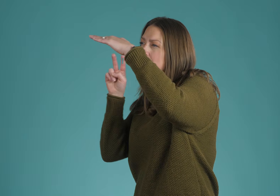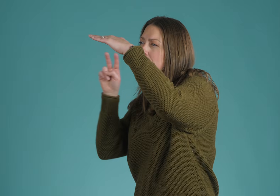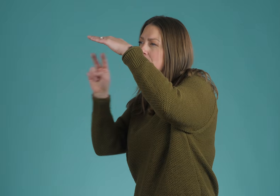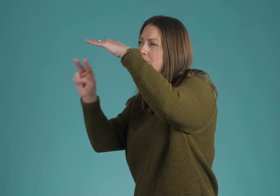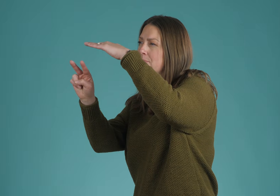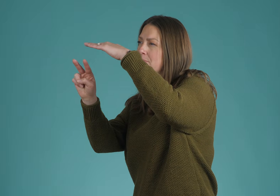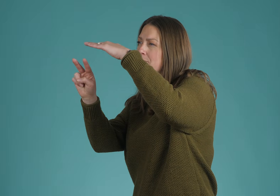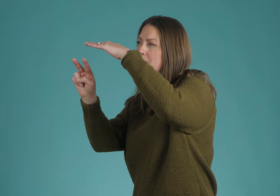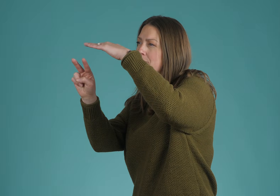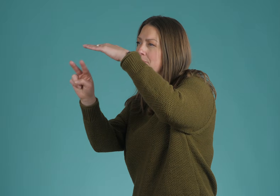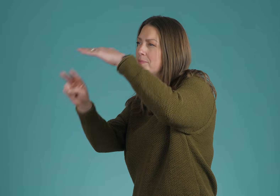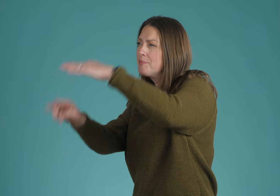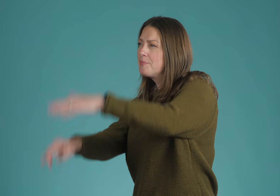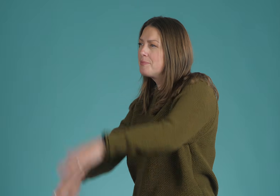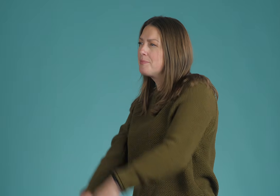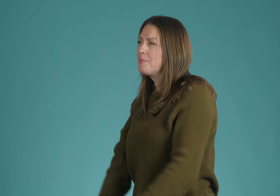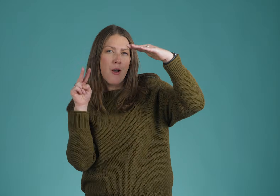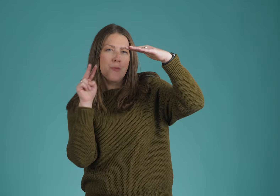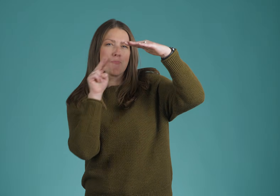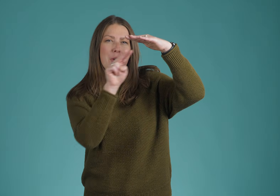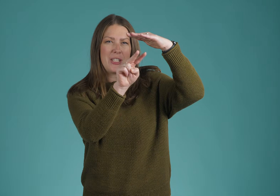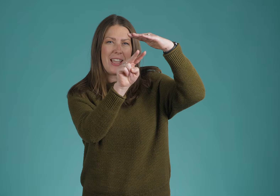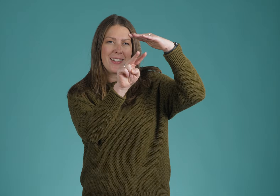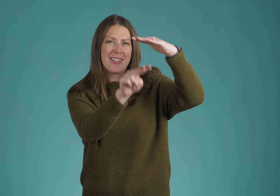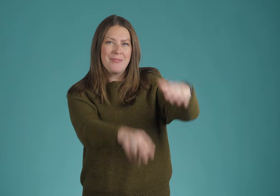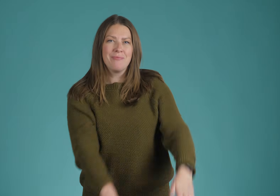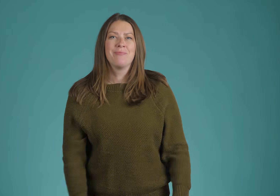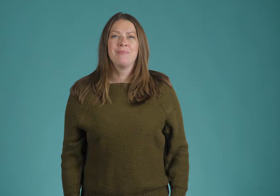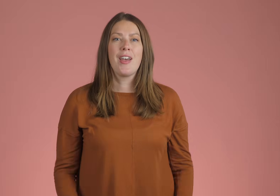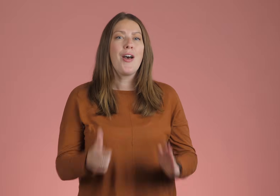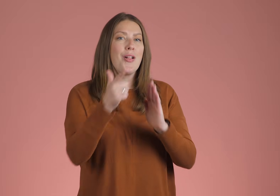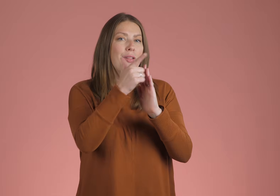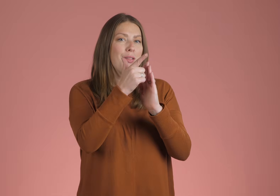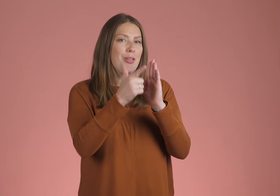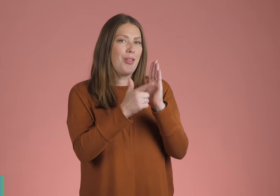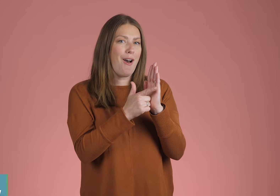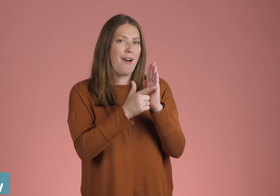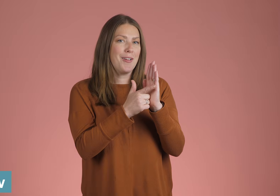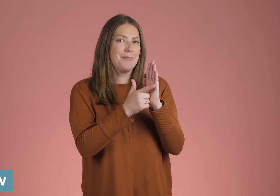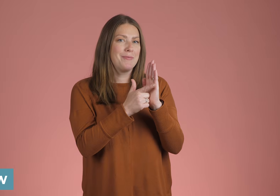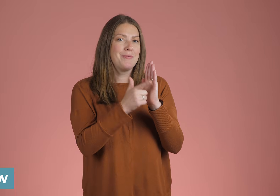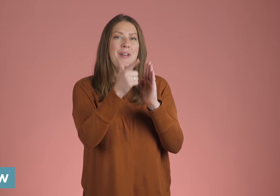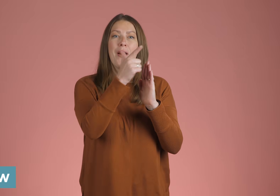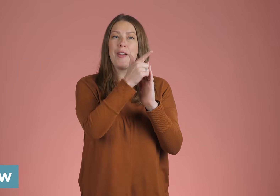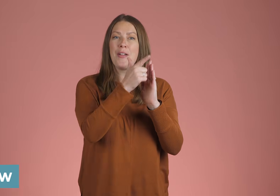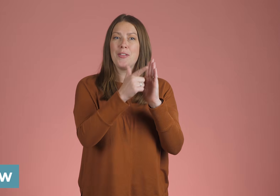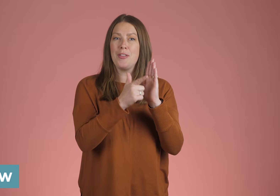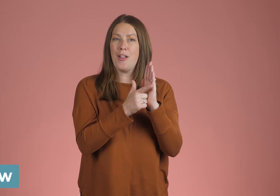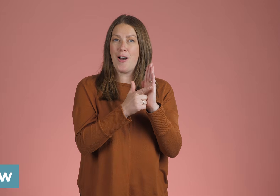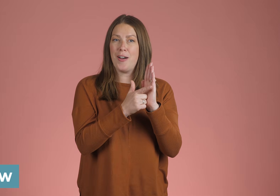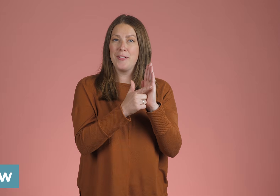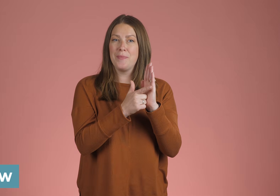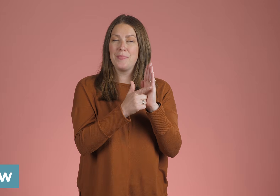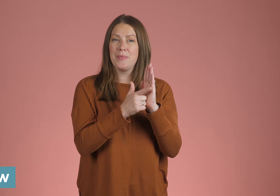are seeing into the future. Predict. Law Law